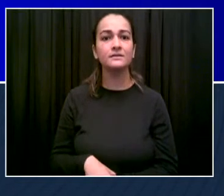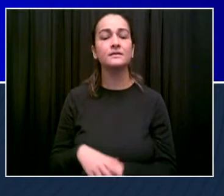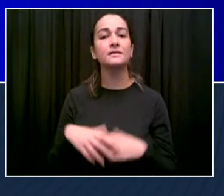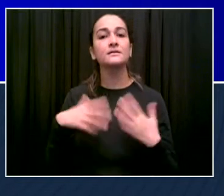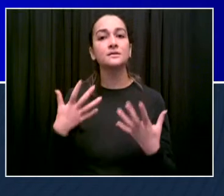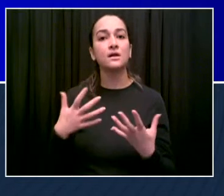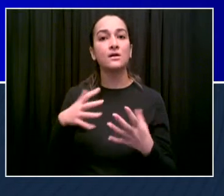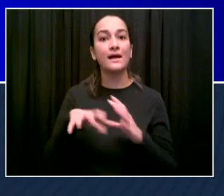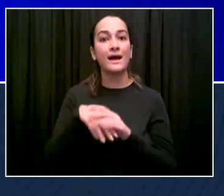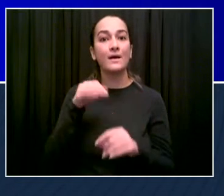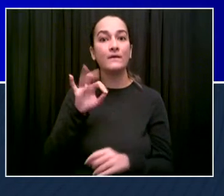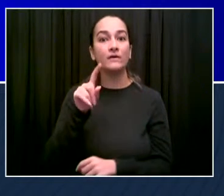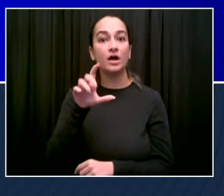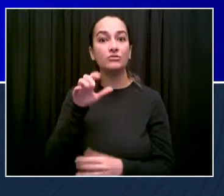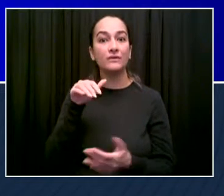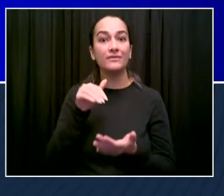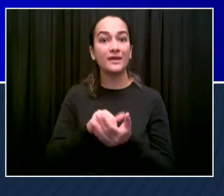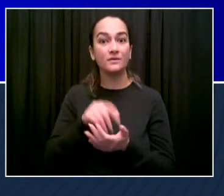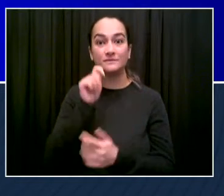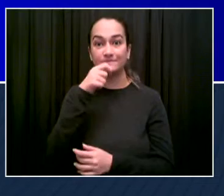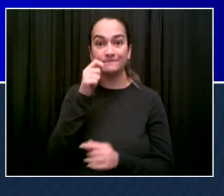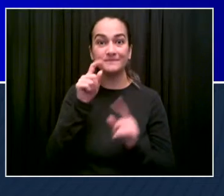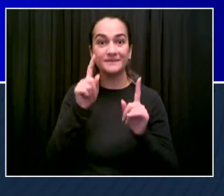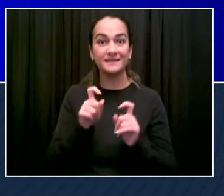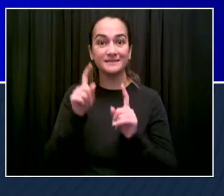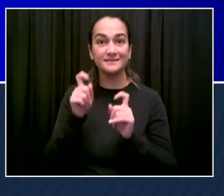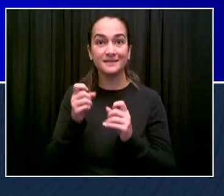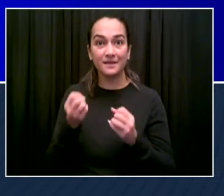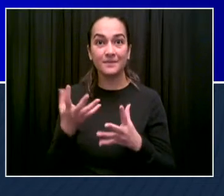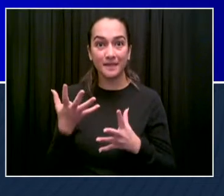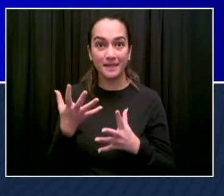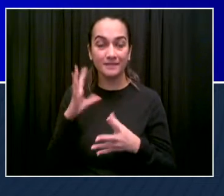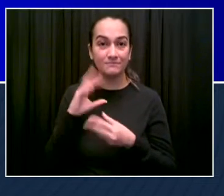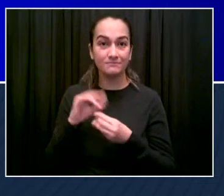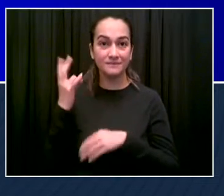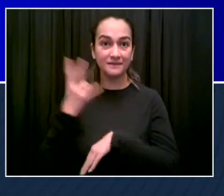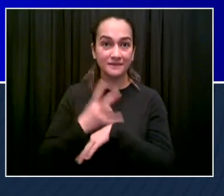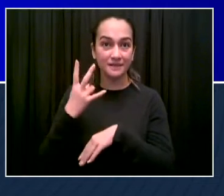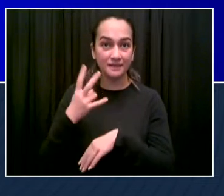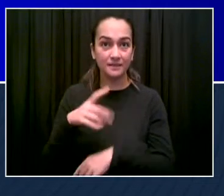POSITIVITY 32%. AND THAT IS 1.6